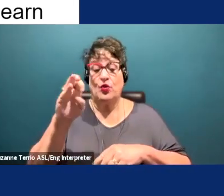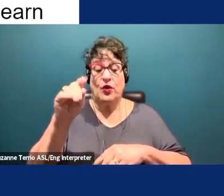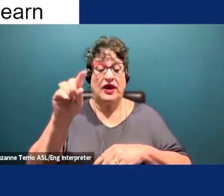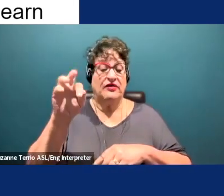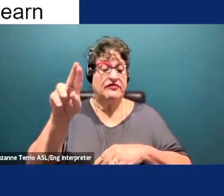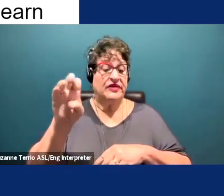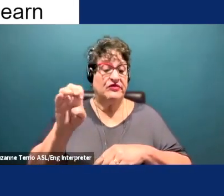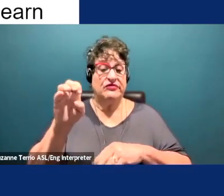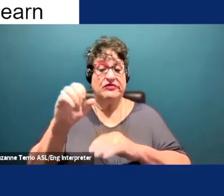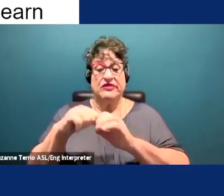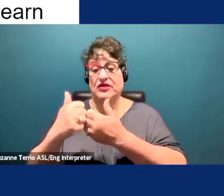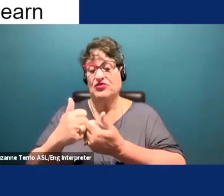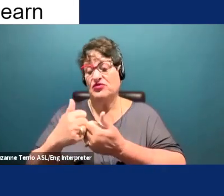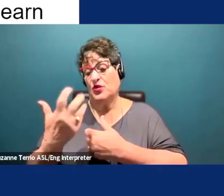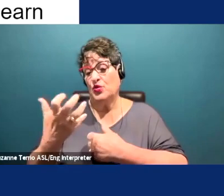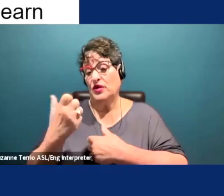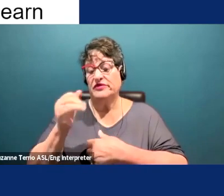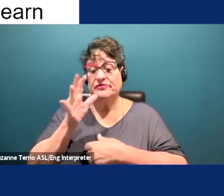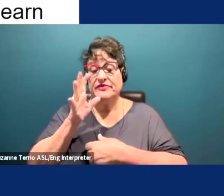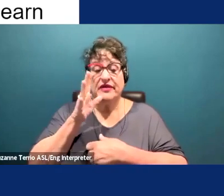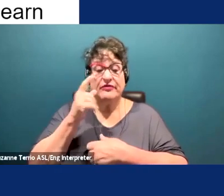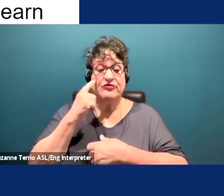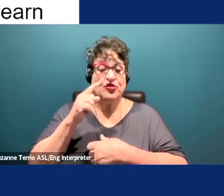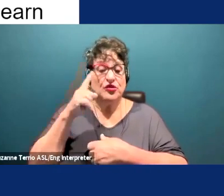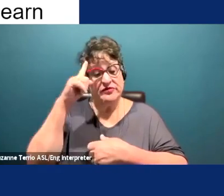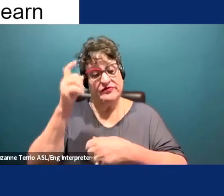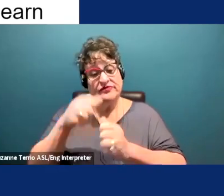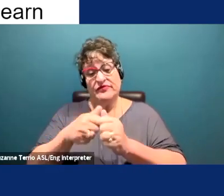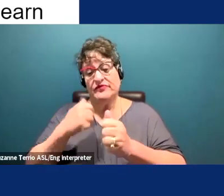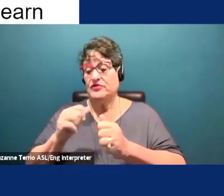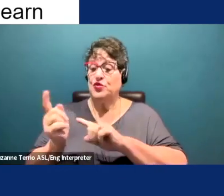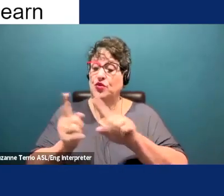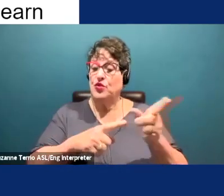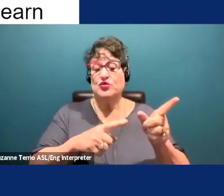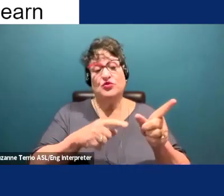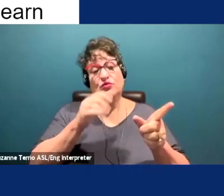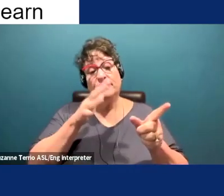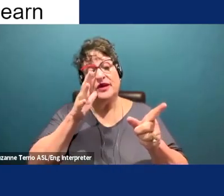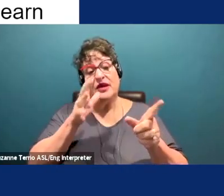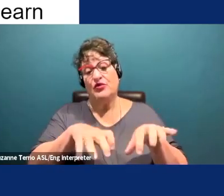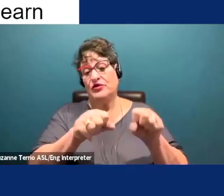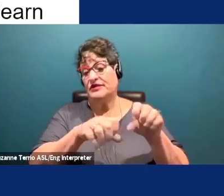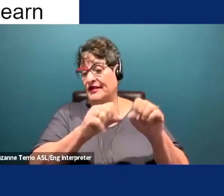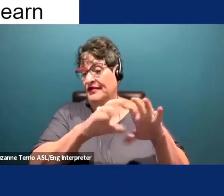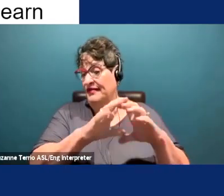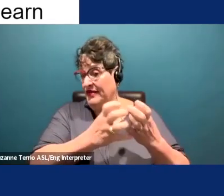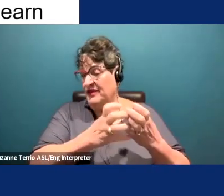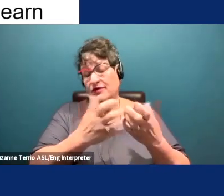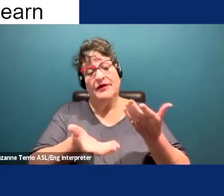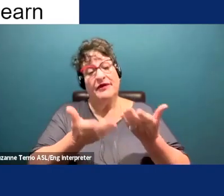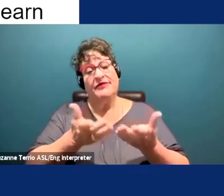an intellectual disability to a parenting class, she might need a different form of instruction. Maybe group learning isn't best,